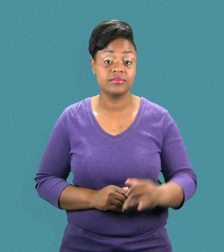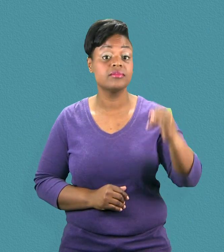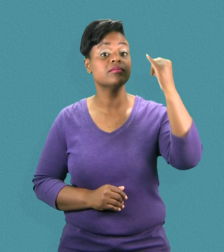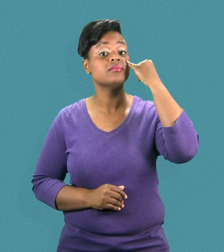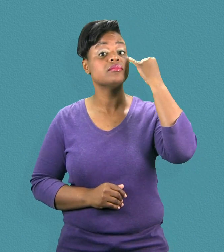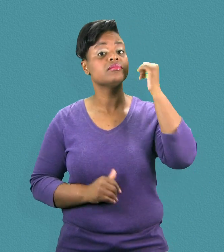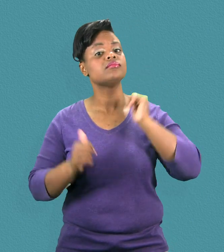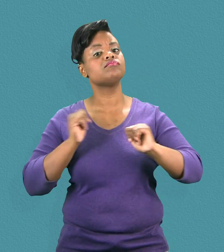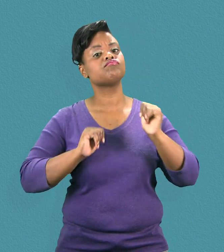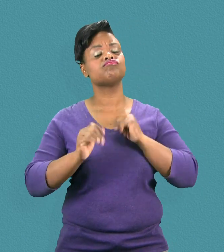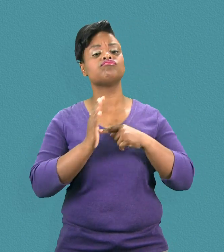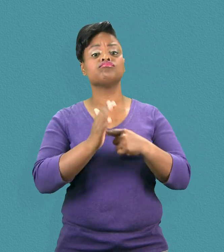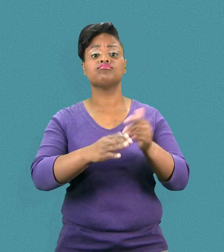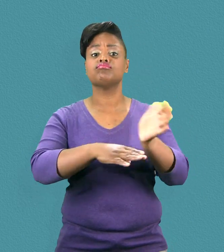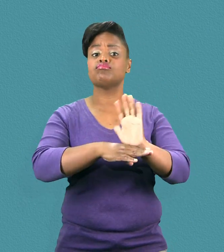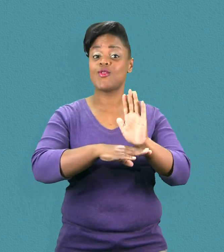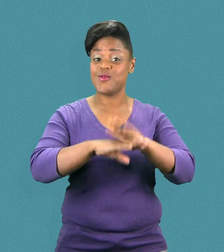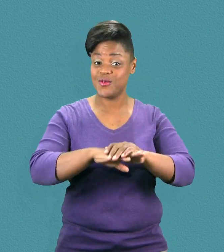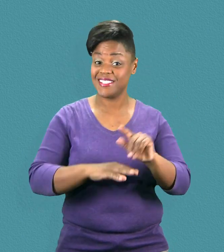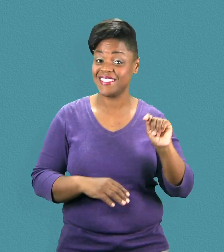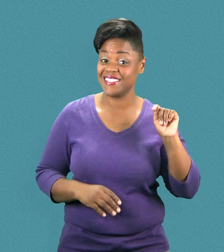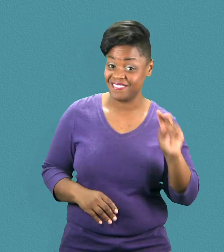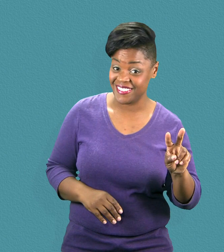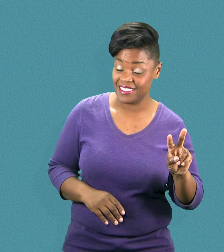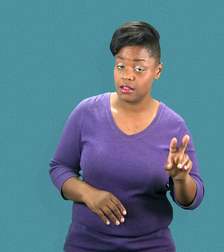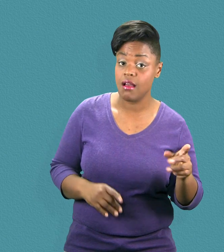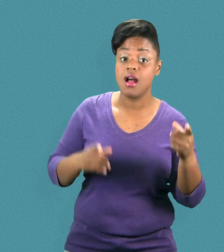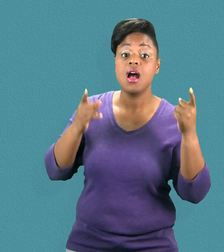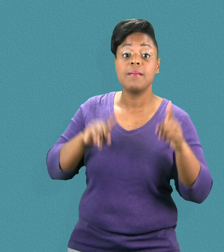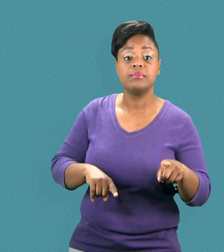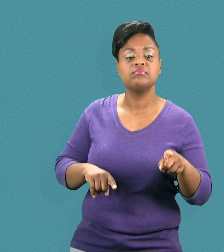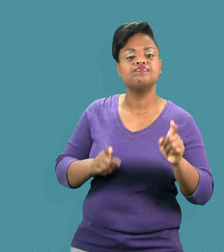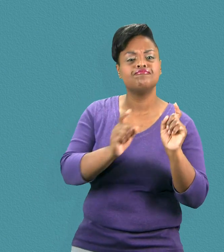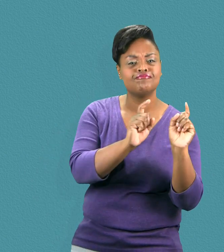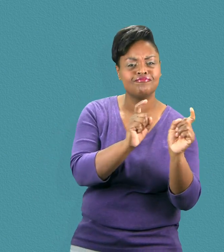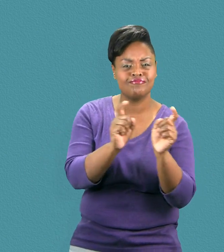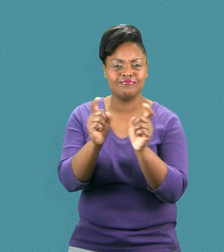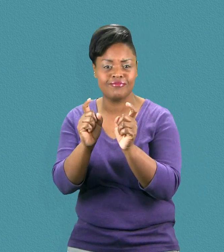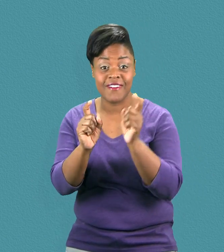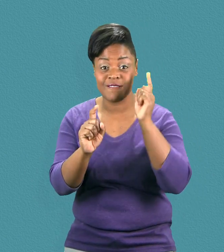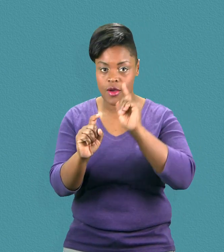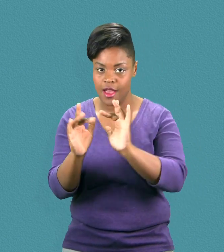Even if a full-length captioned program that had been shown on television is substantially